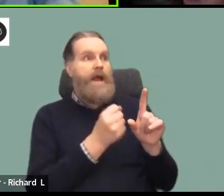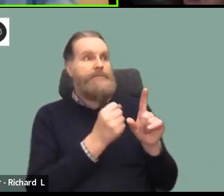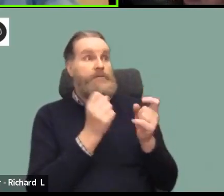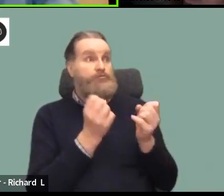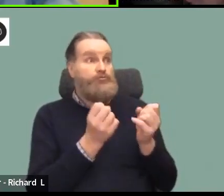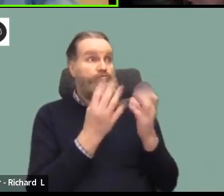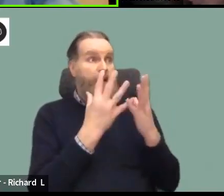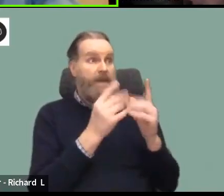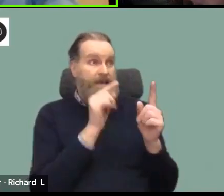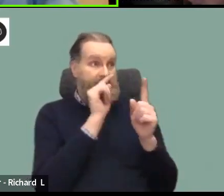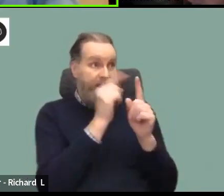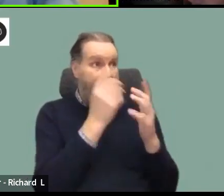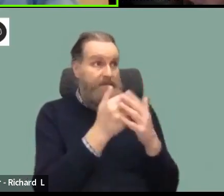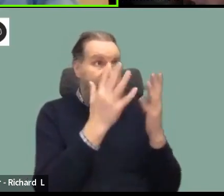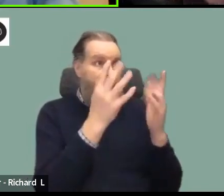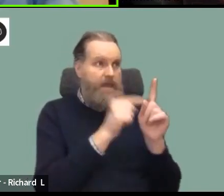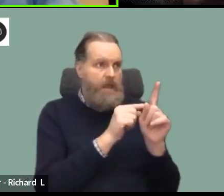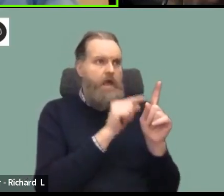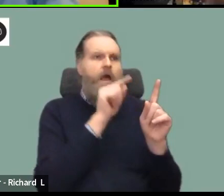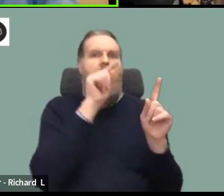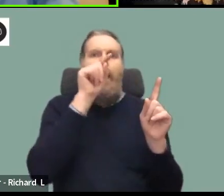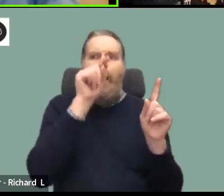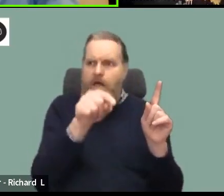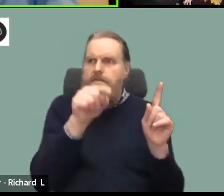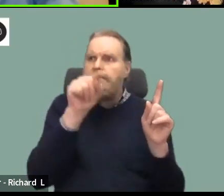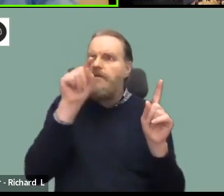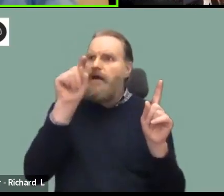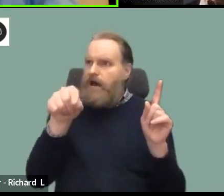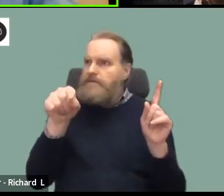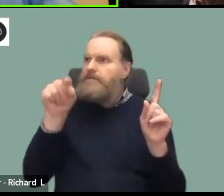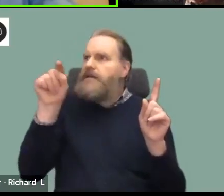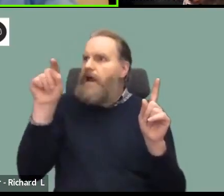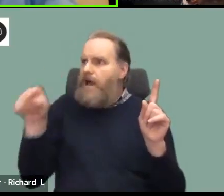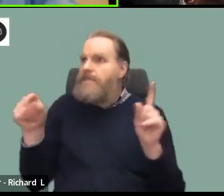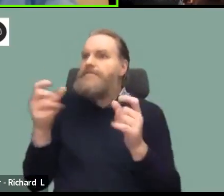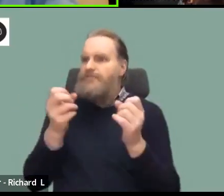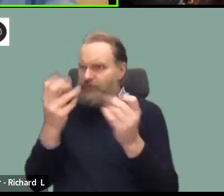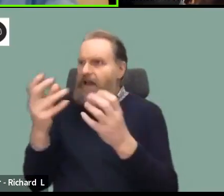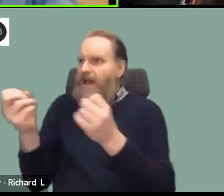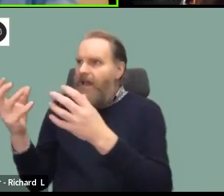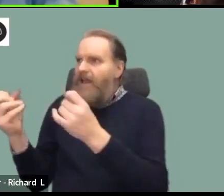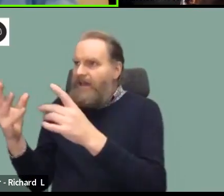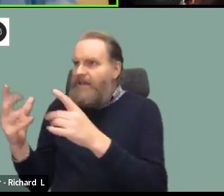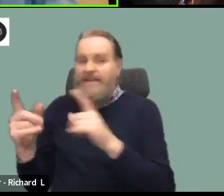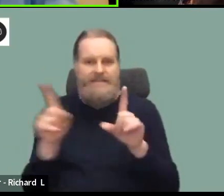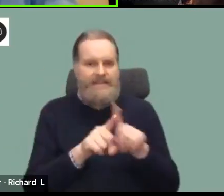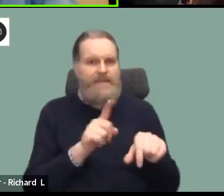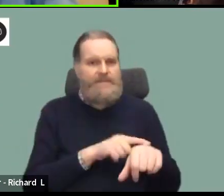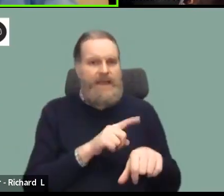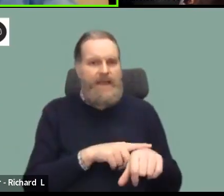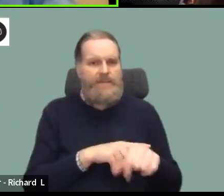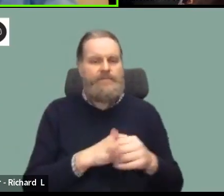someone out. It is having. ing a specific hard hitting effect. So, that means that within the dVLA itself when